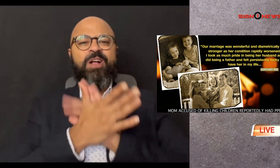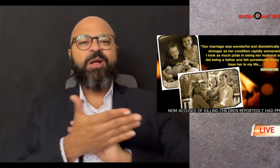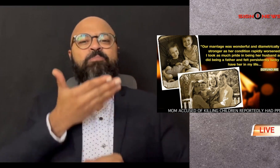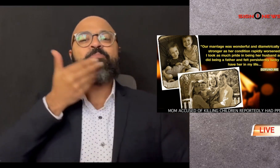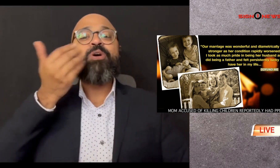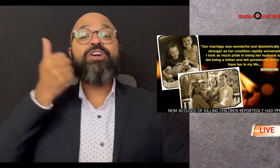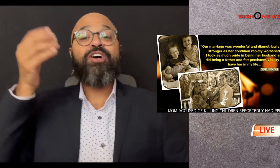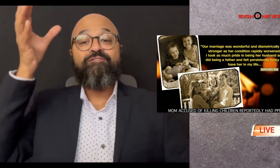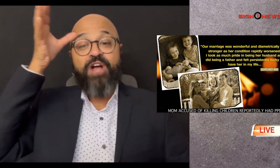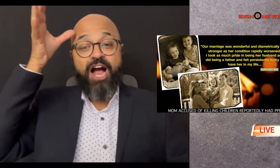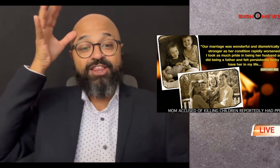taught me how to be a better father.